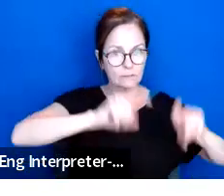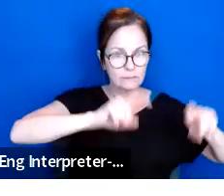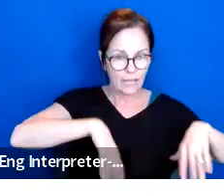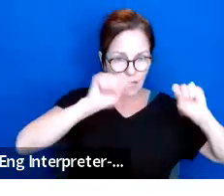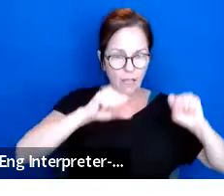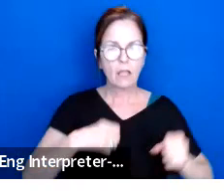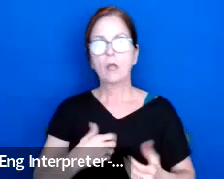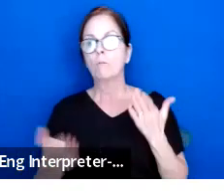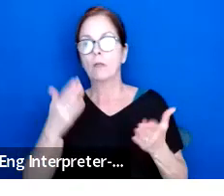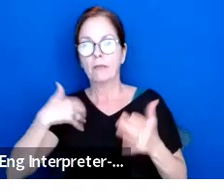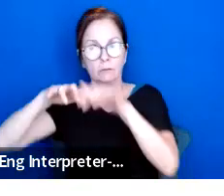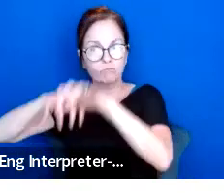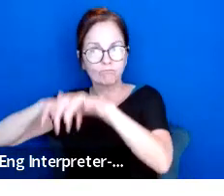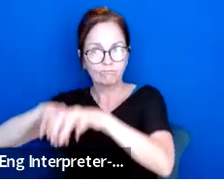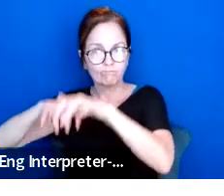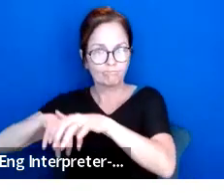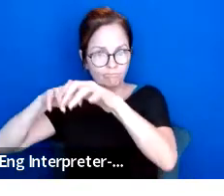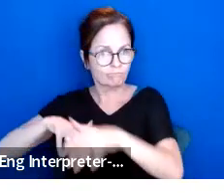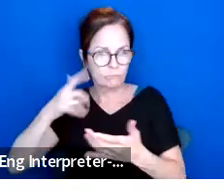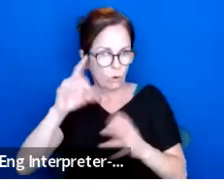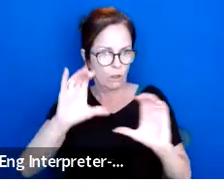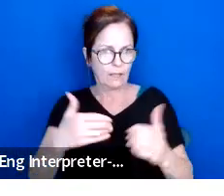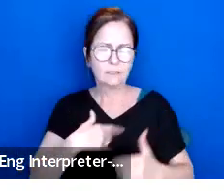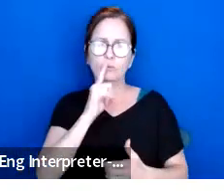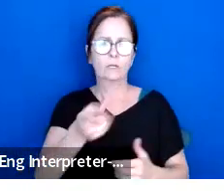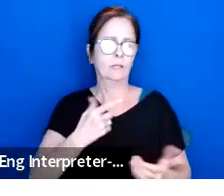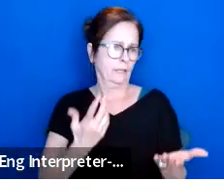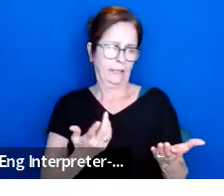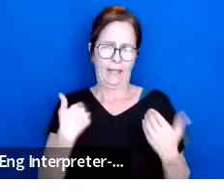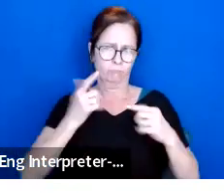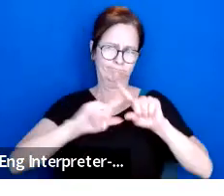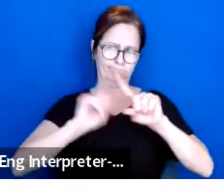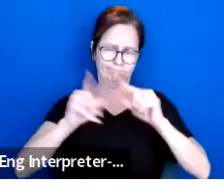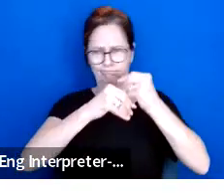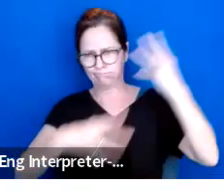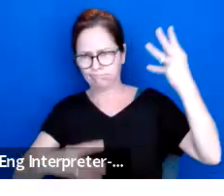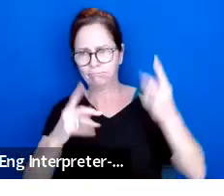There are a lot of different accommodations that need to be met. And that we must follow those.